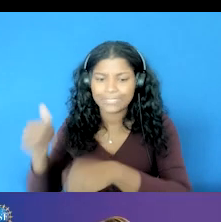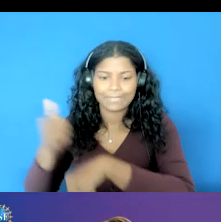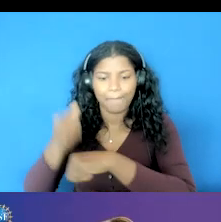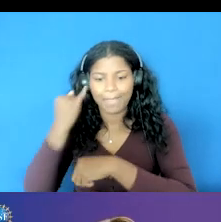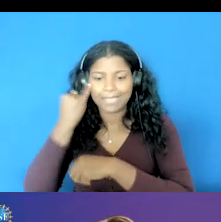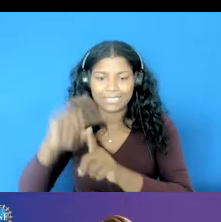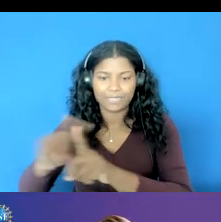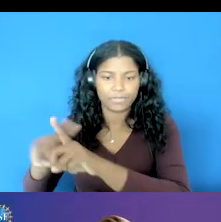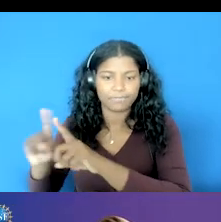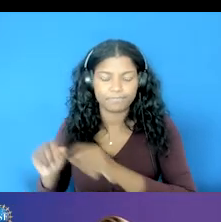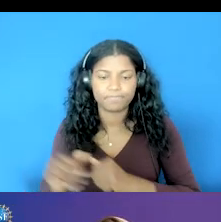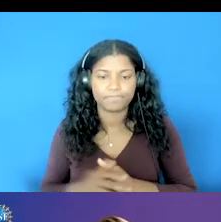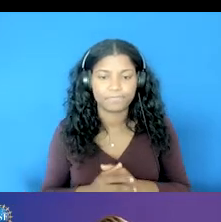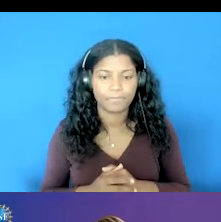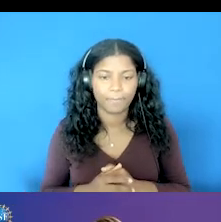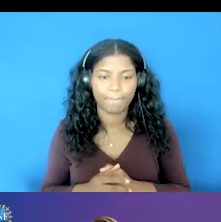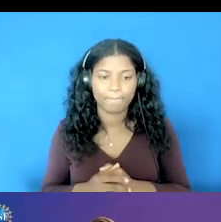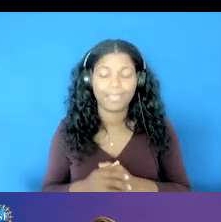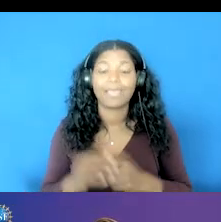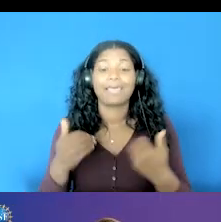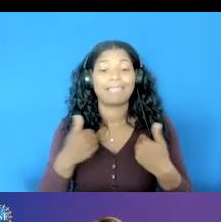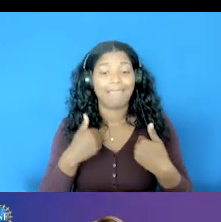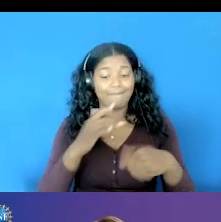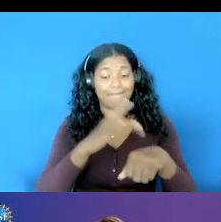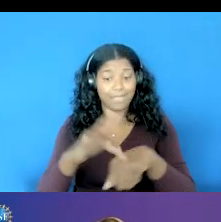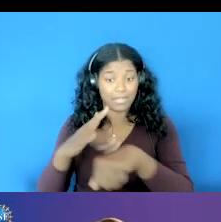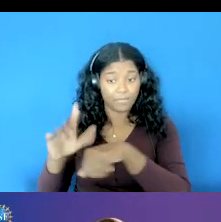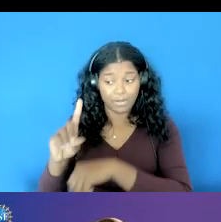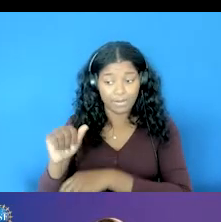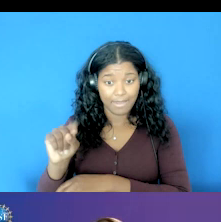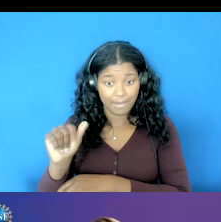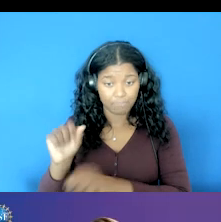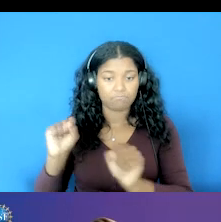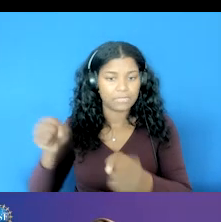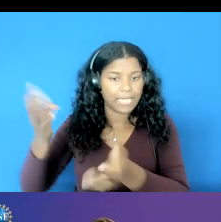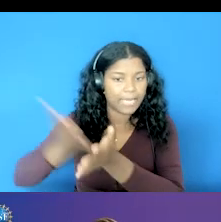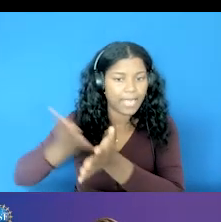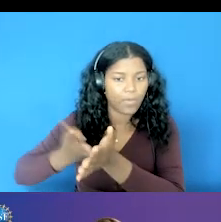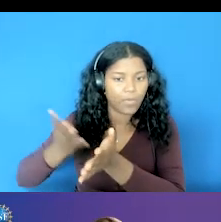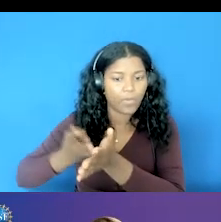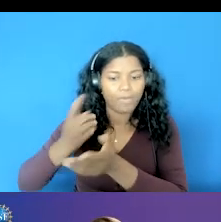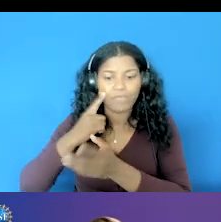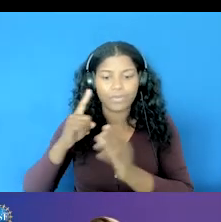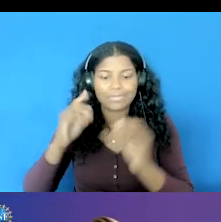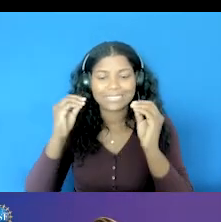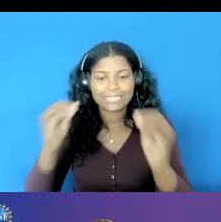There is freely available data that may be downloaded and incorporated into teaching and training modules.